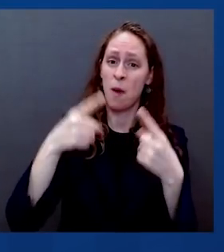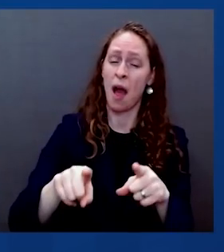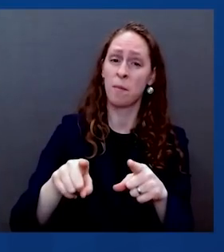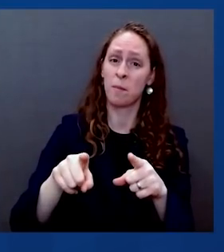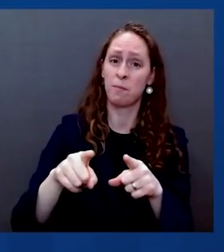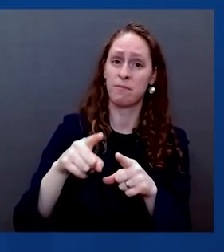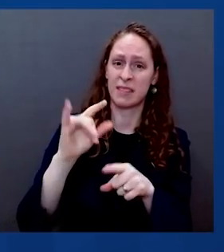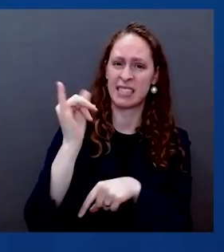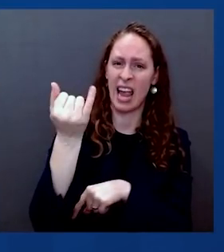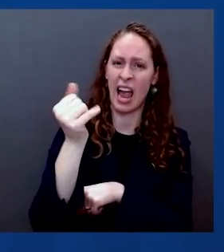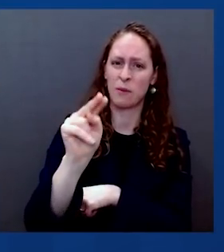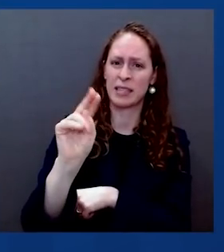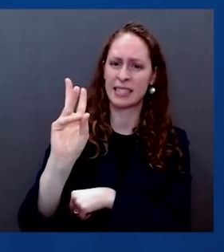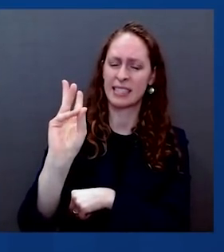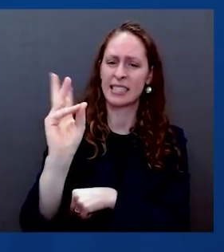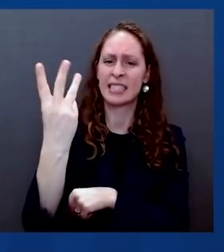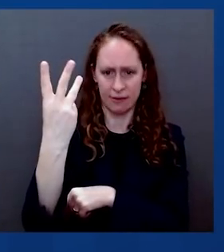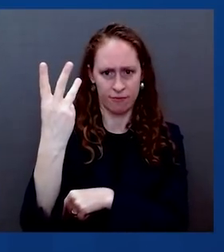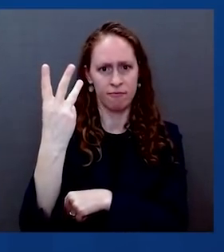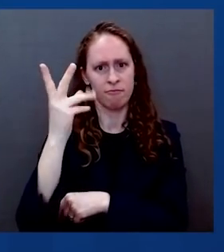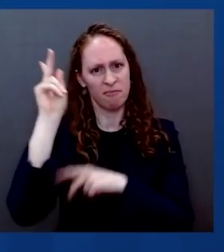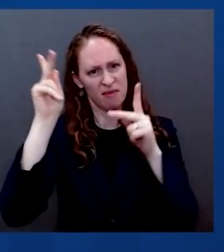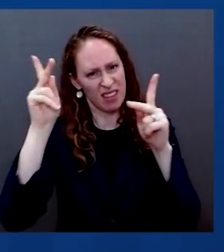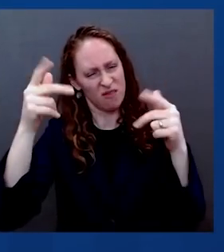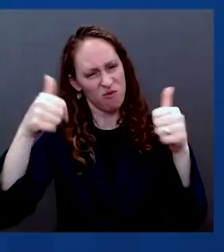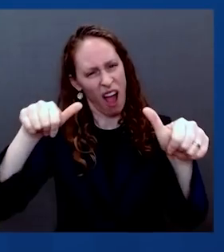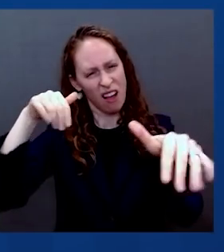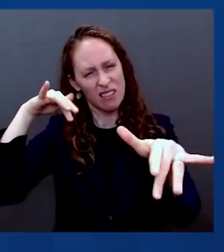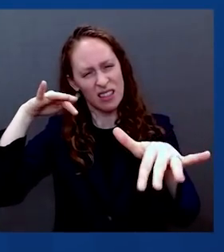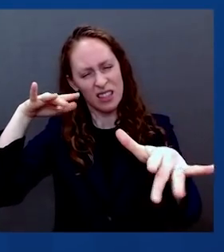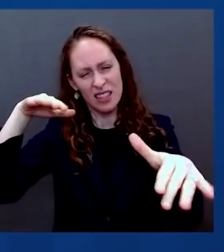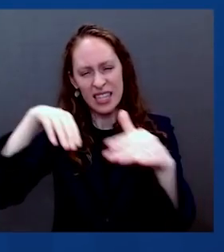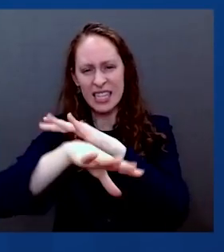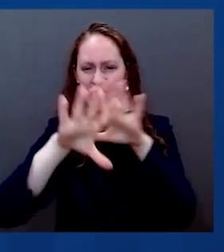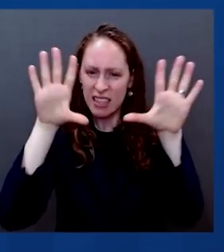Today, we come to Atlanta -- the cradle of civil rights --